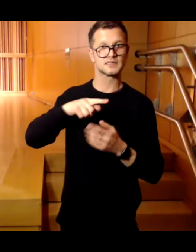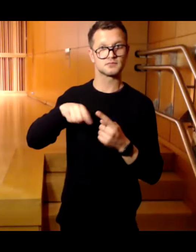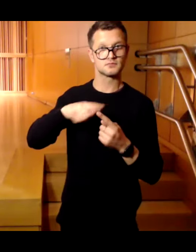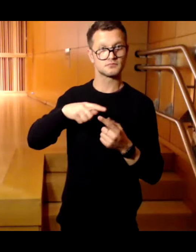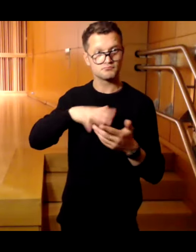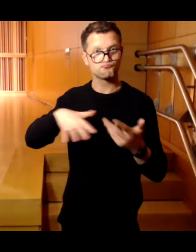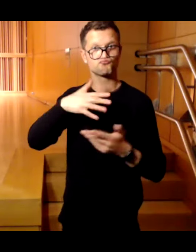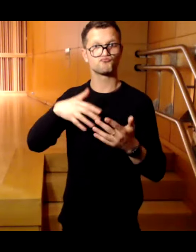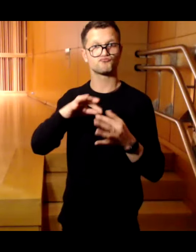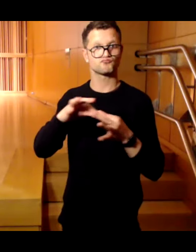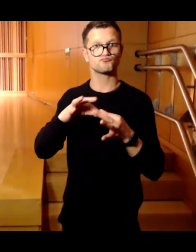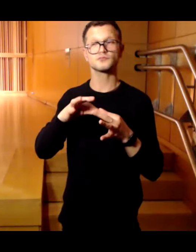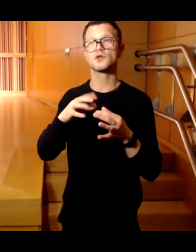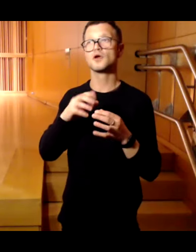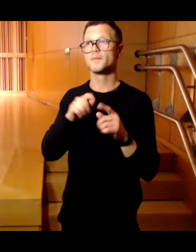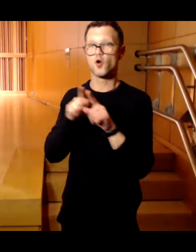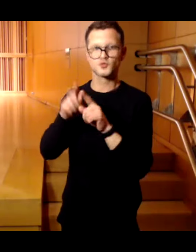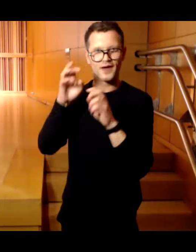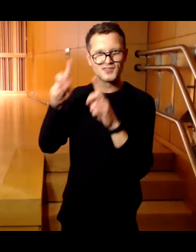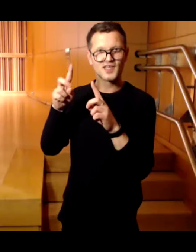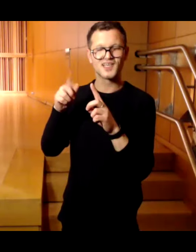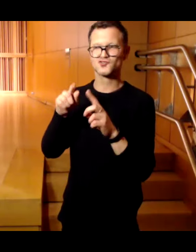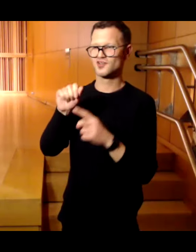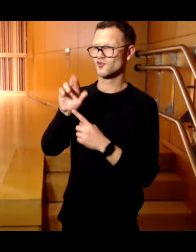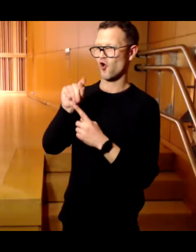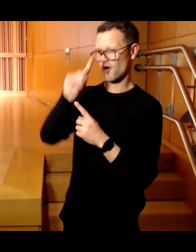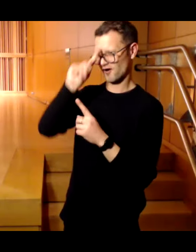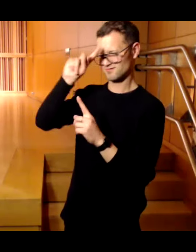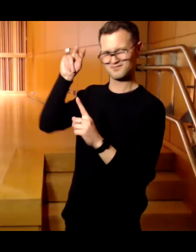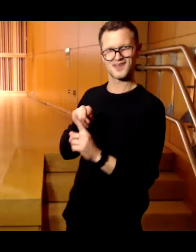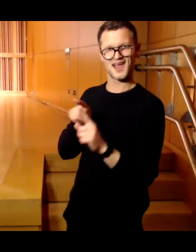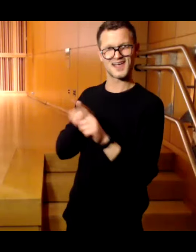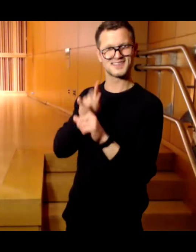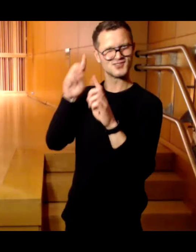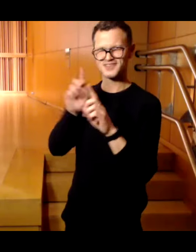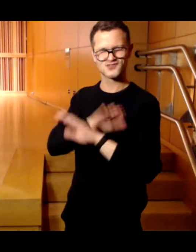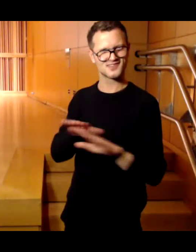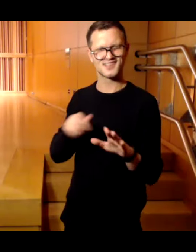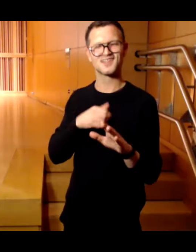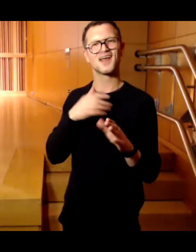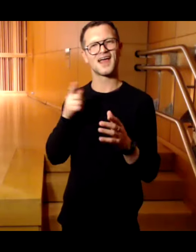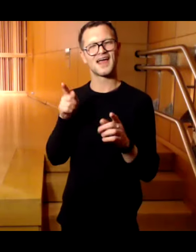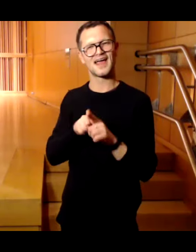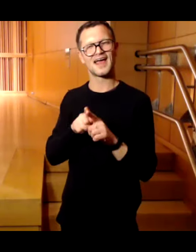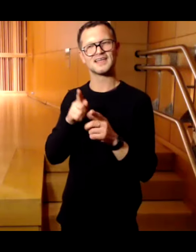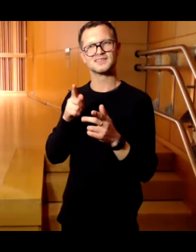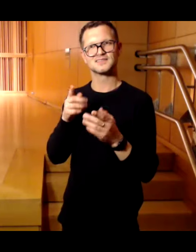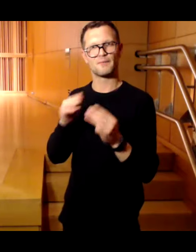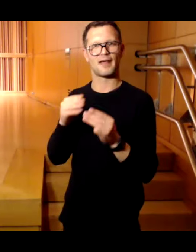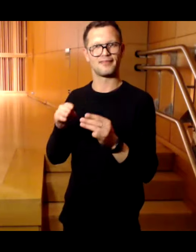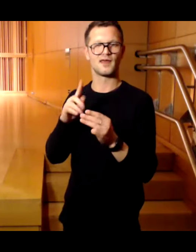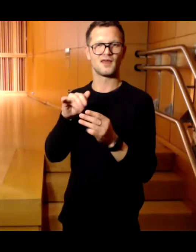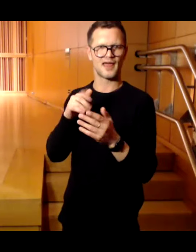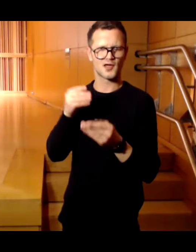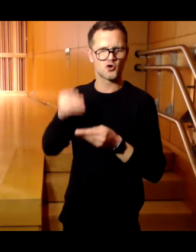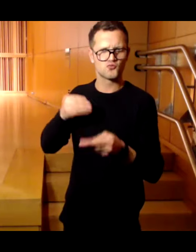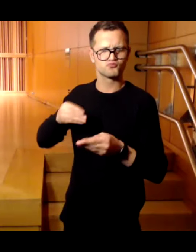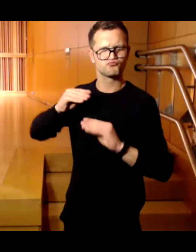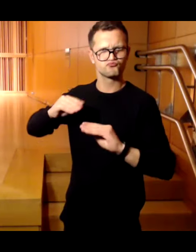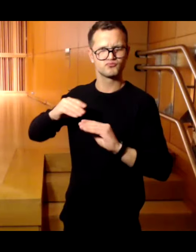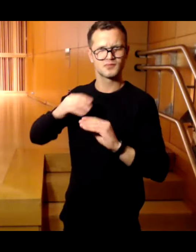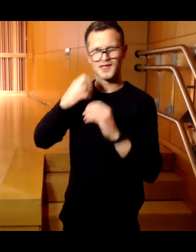She treats art not as illustration, but as method, showing how love, fugitivity, and coalition generate infrastructures of care when the state withholds them.